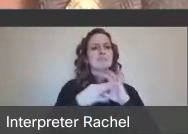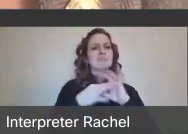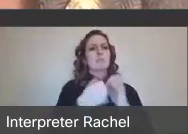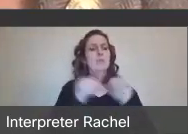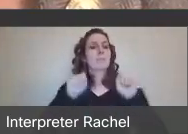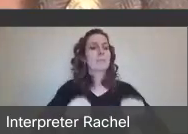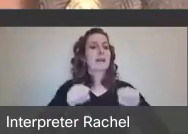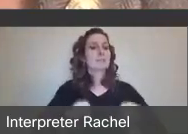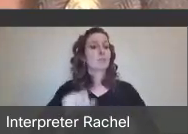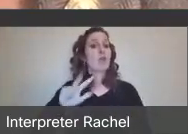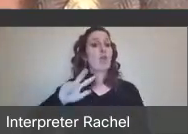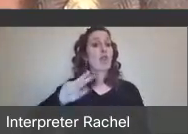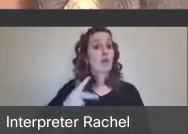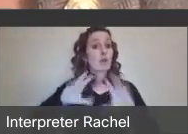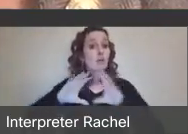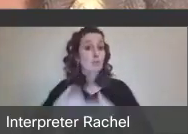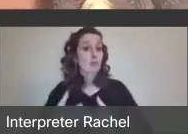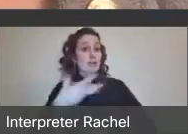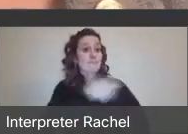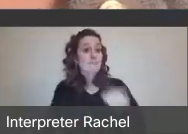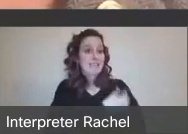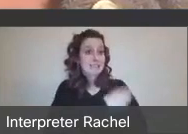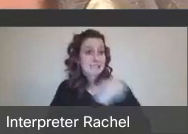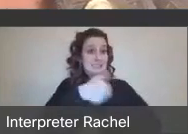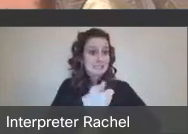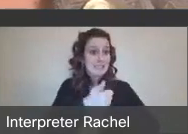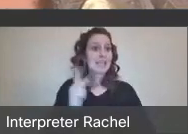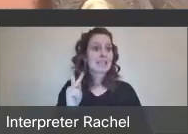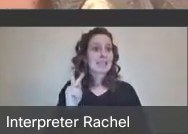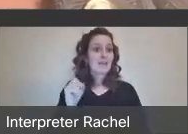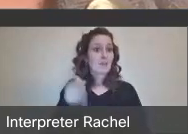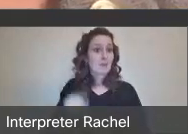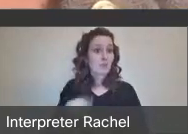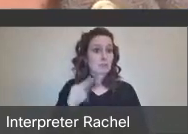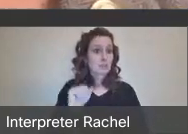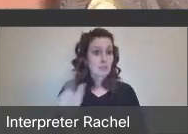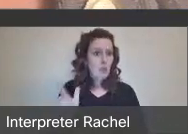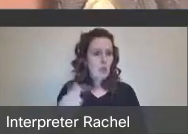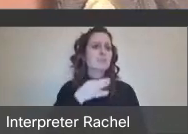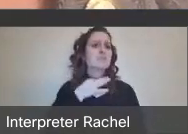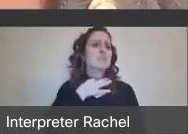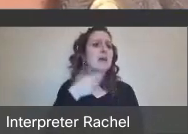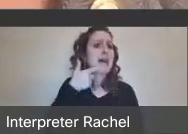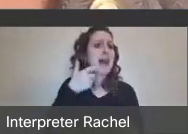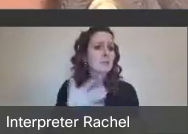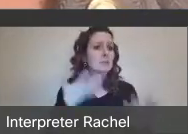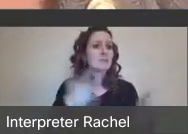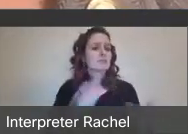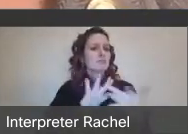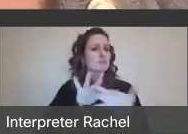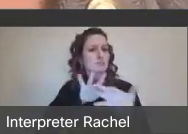third-party vaccine site at King of Prussia Mall, have the operators been in touch with the County and are you supportive of those efforts?